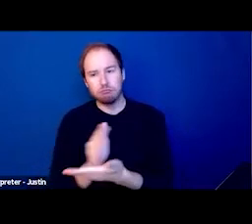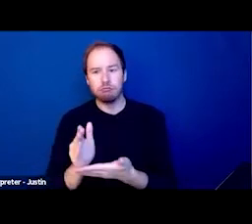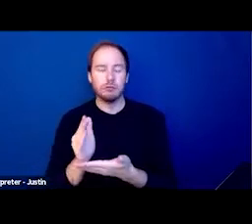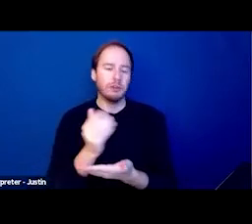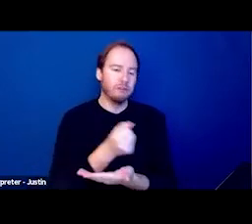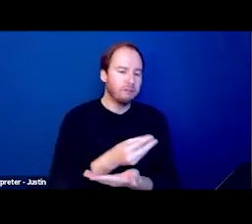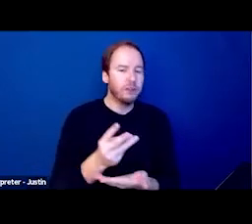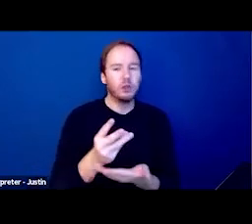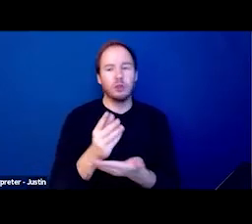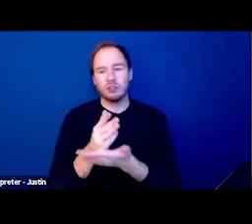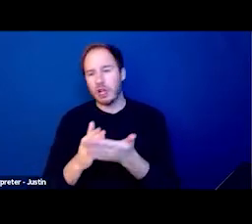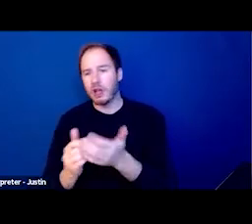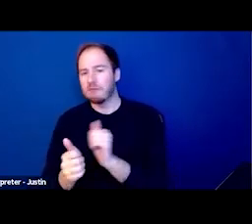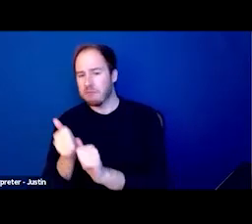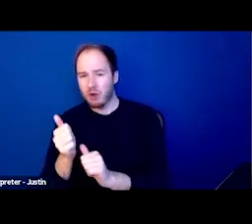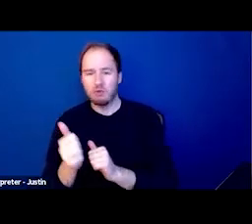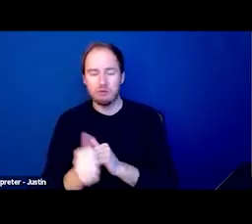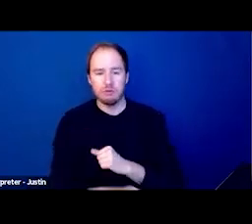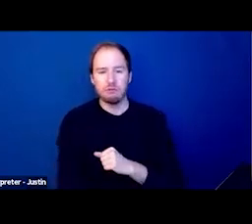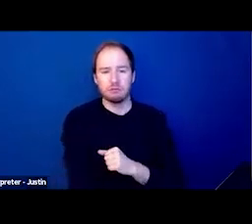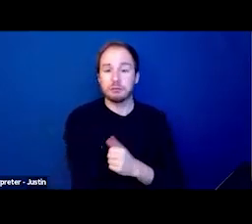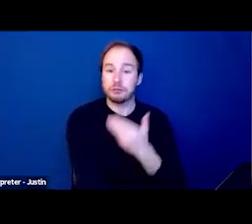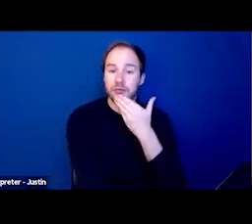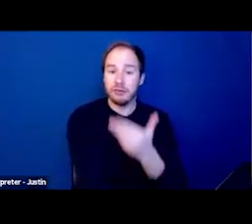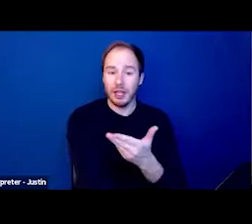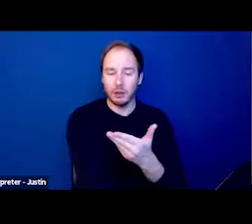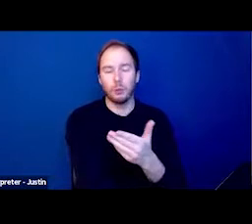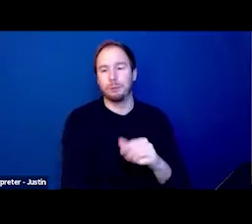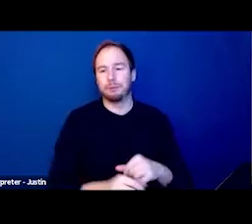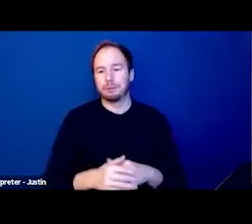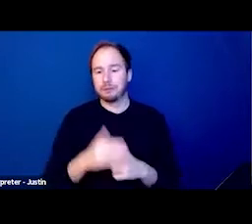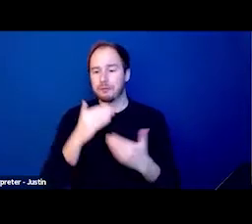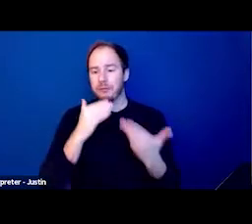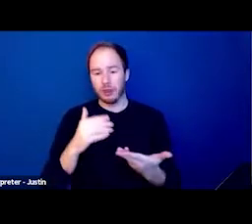some, or a few. Thank you so much for answering these questions.